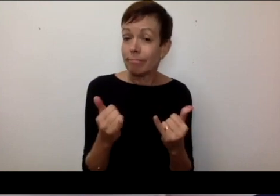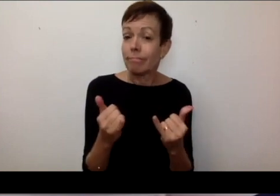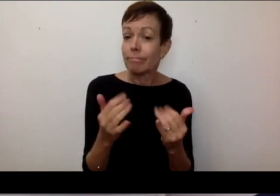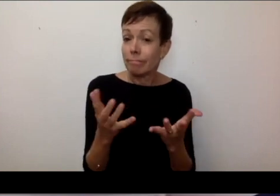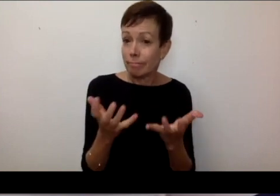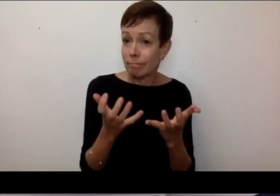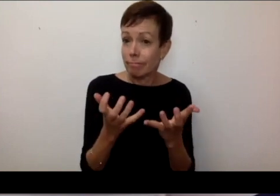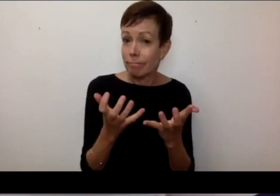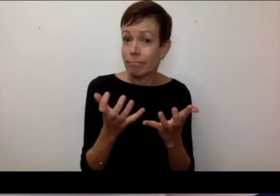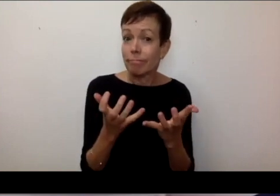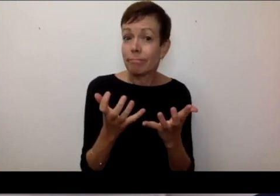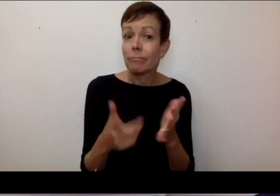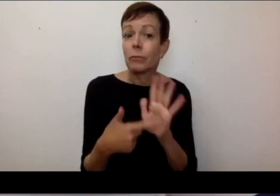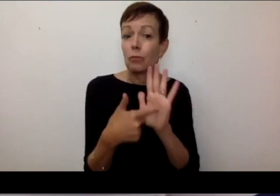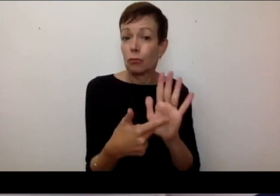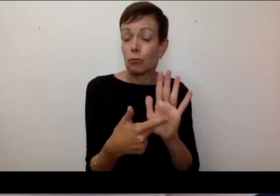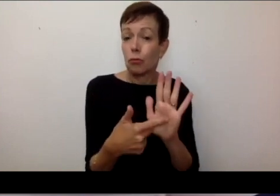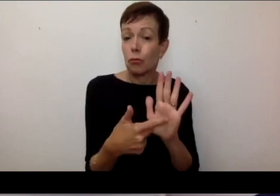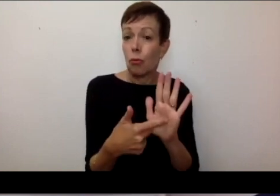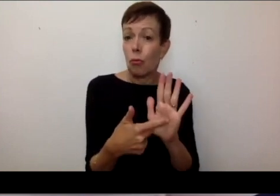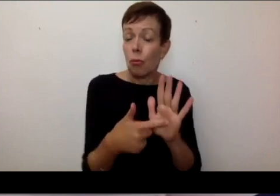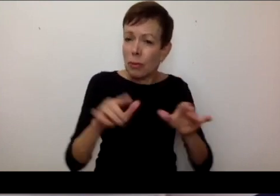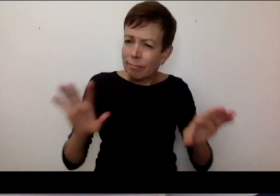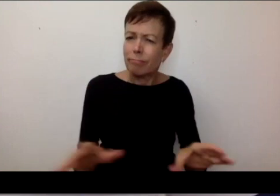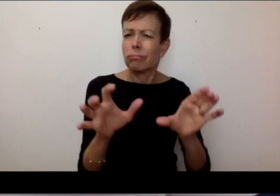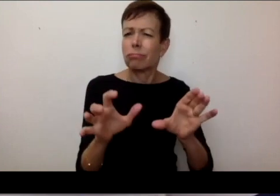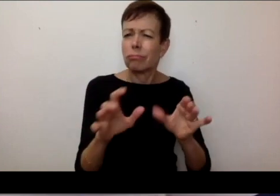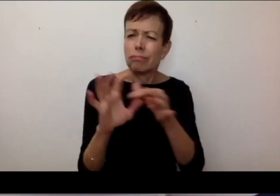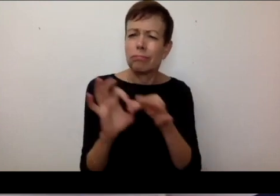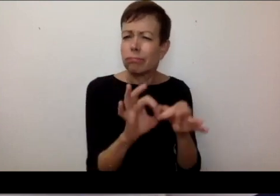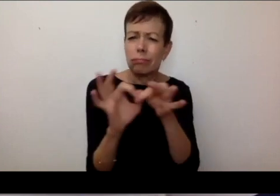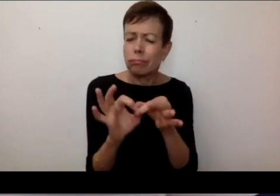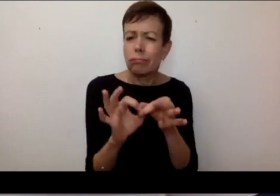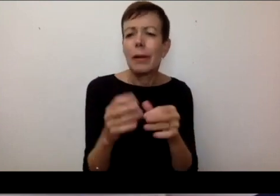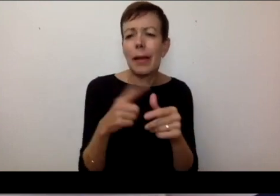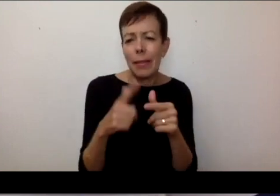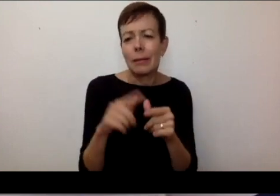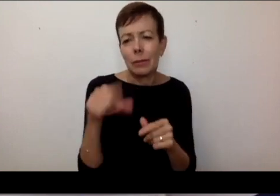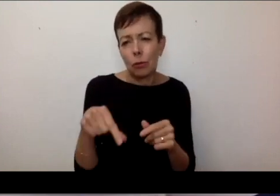our call to action and then we're going to jump into the q a our our call to action i would like to introduce daviani